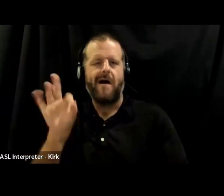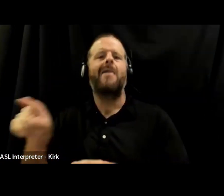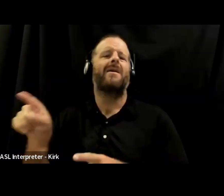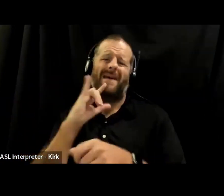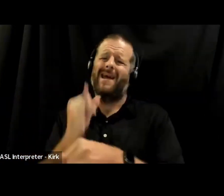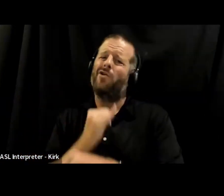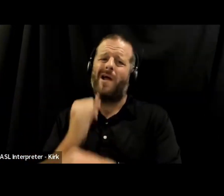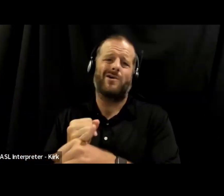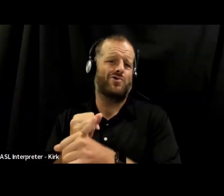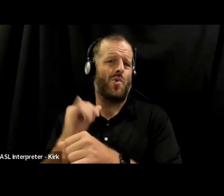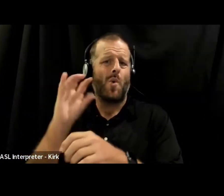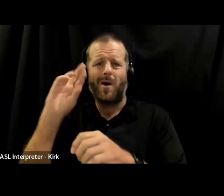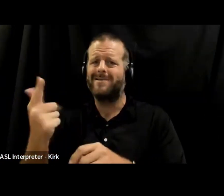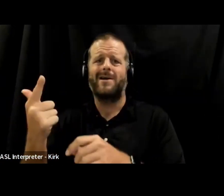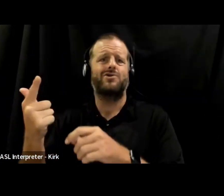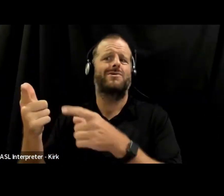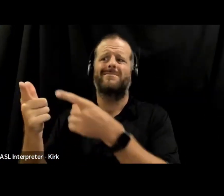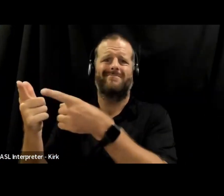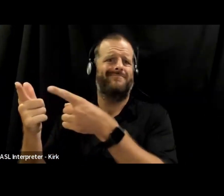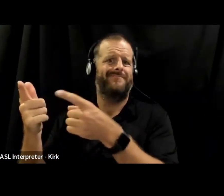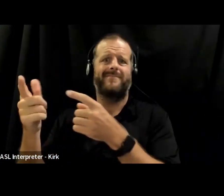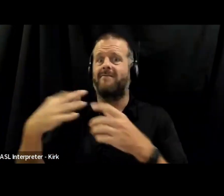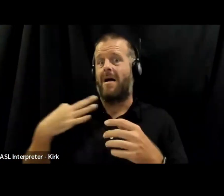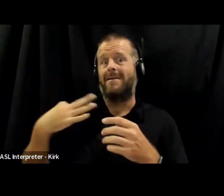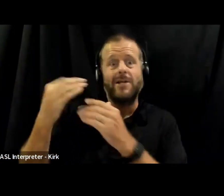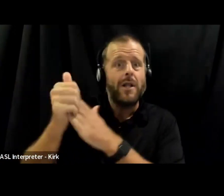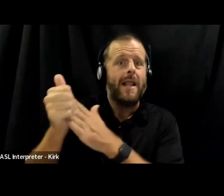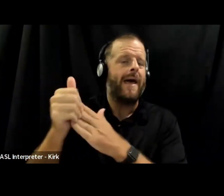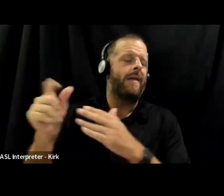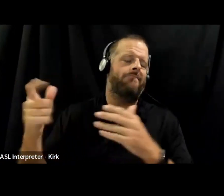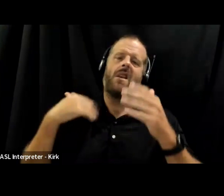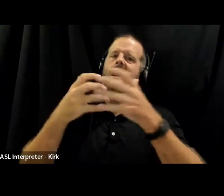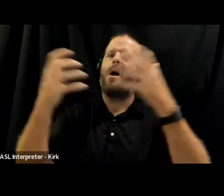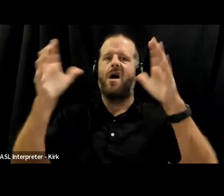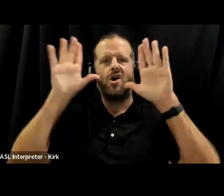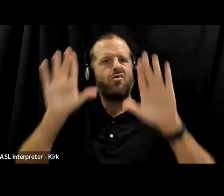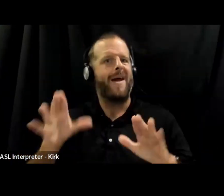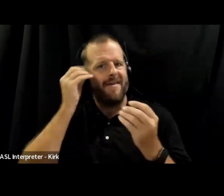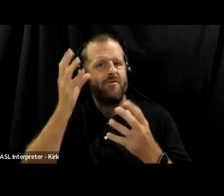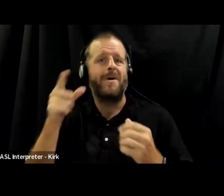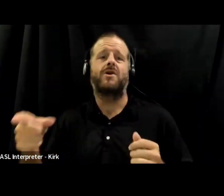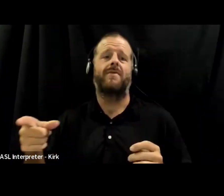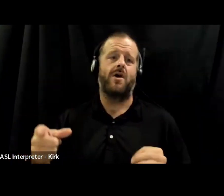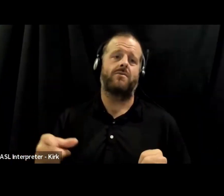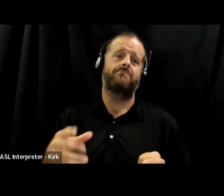It's volunteer led. Lots of great information to be had. And I wish you luck on your journey